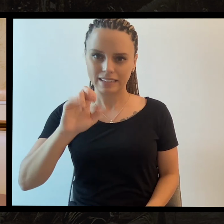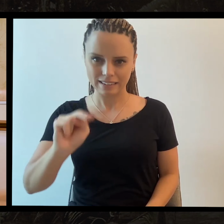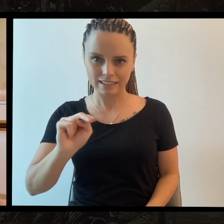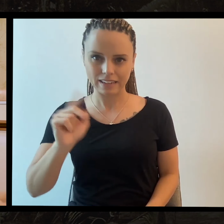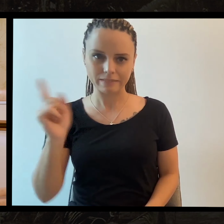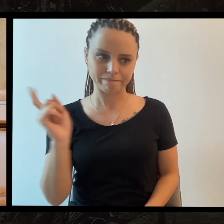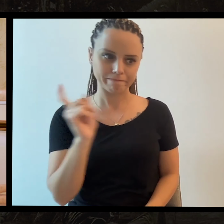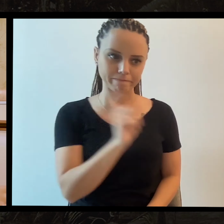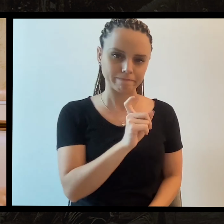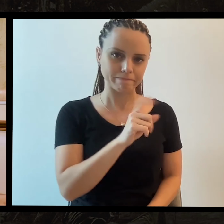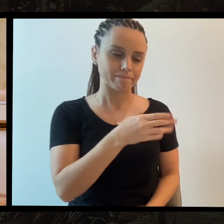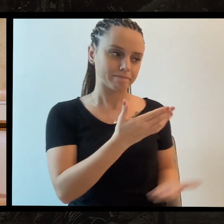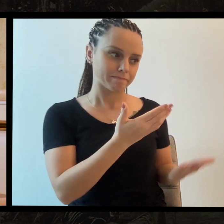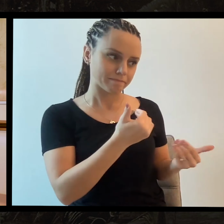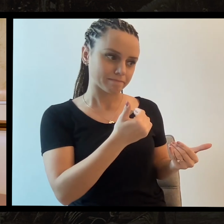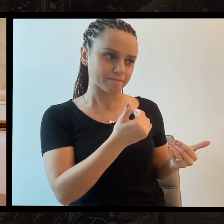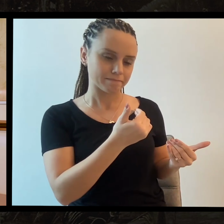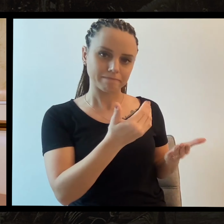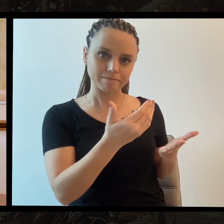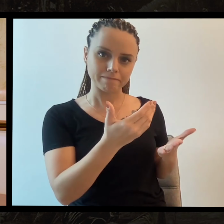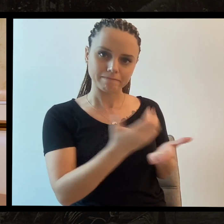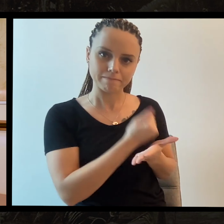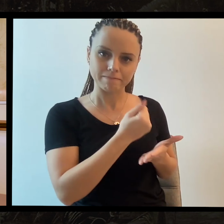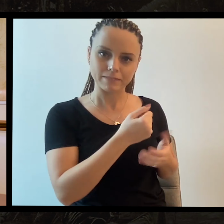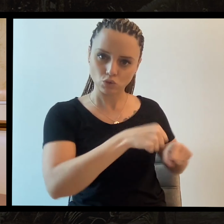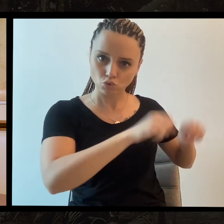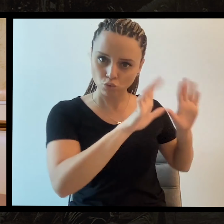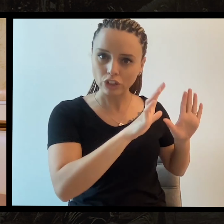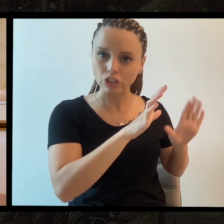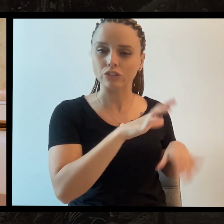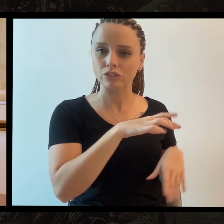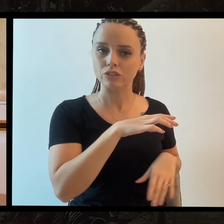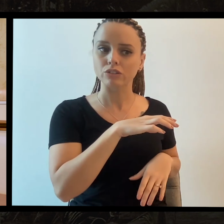the surrender of that army, which he does, on June 4, 1836.